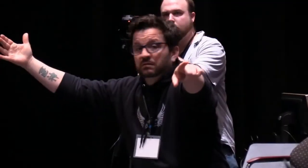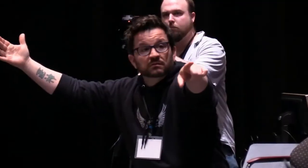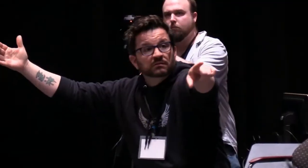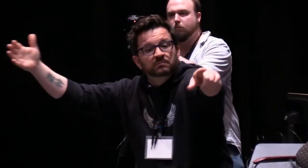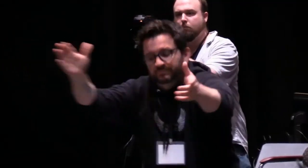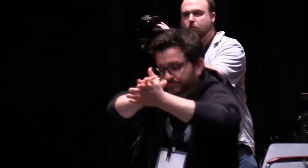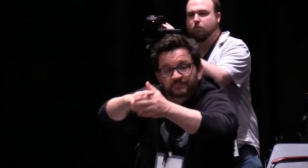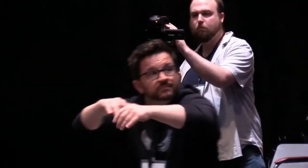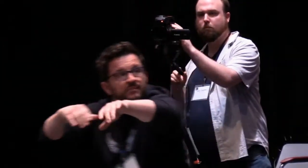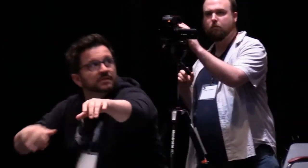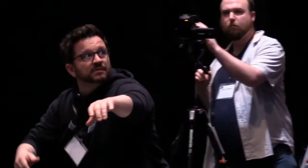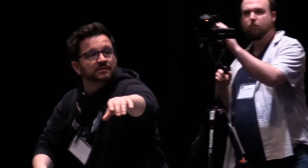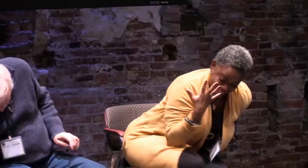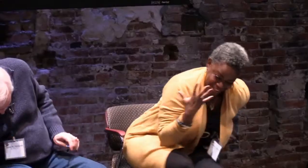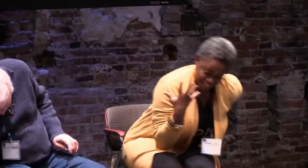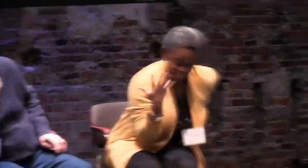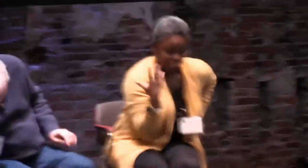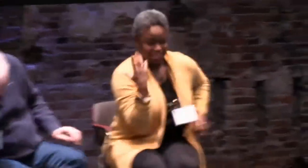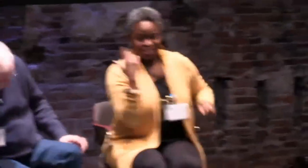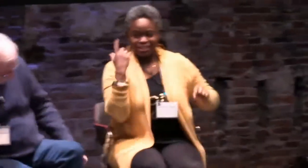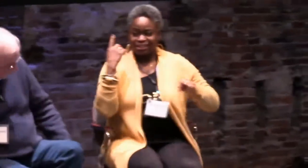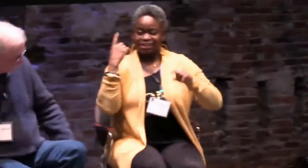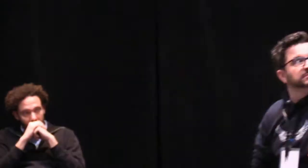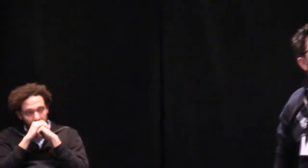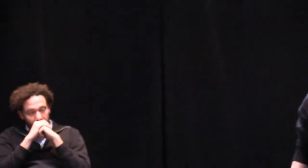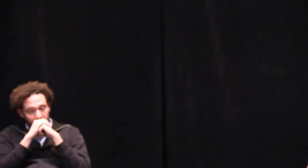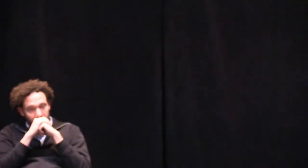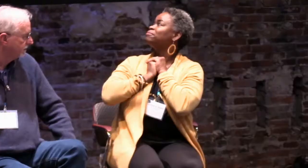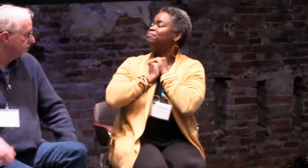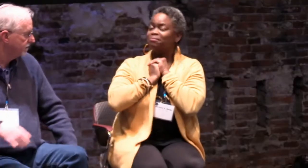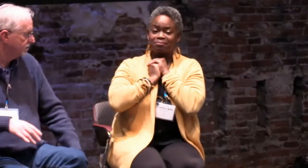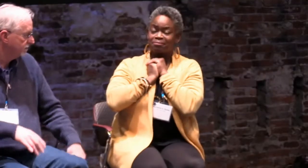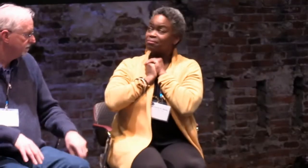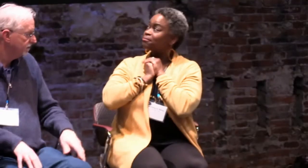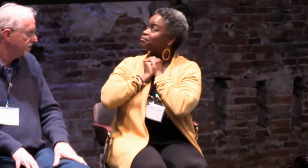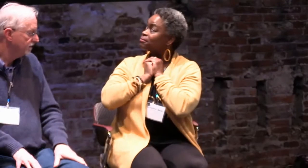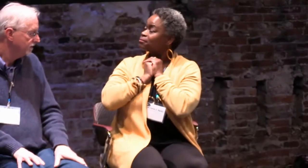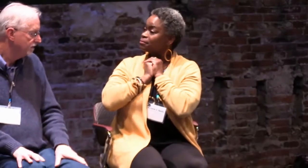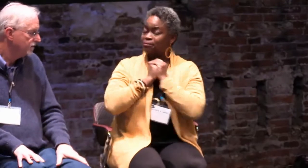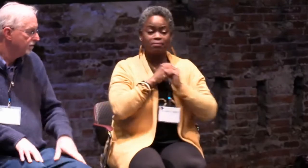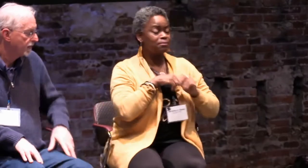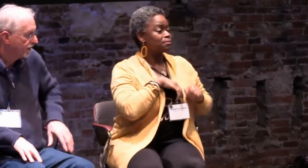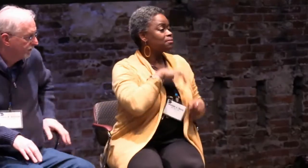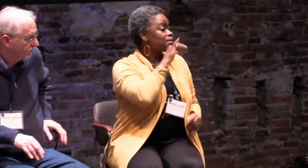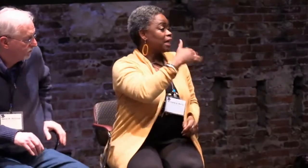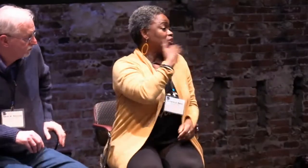So in mainstream world or a deaf school, where is the best place to go?